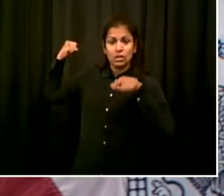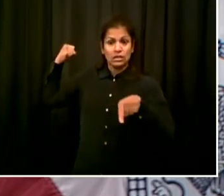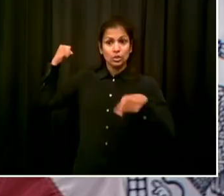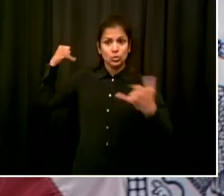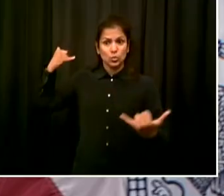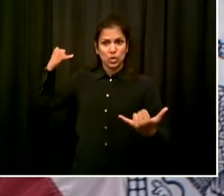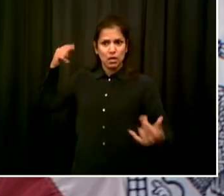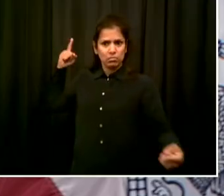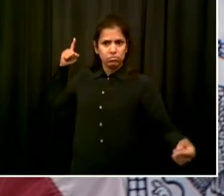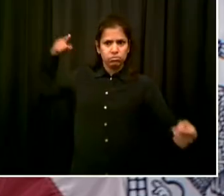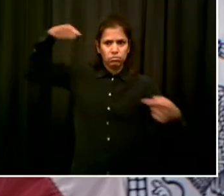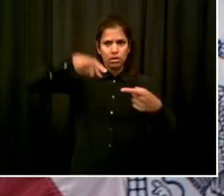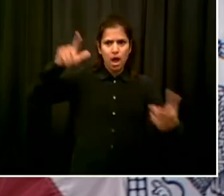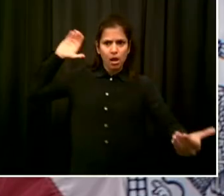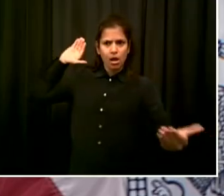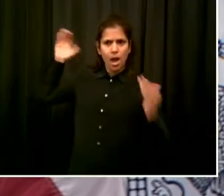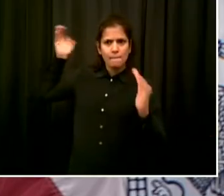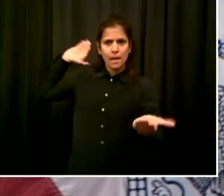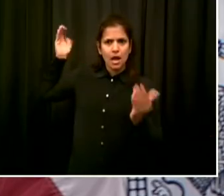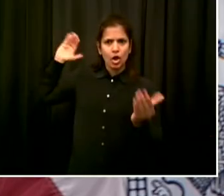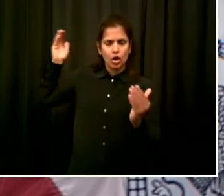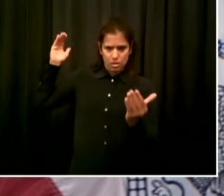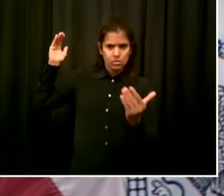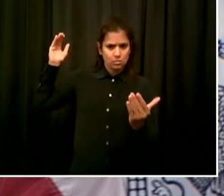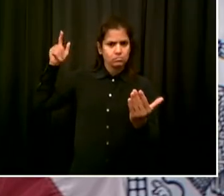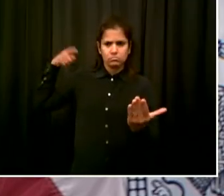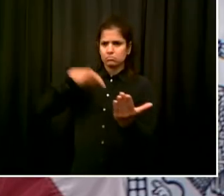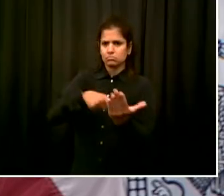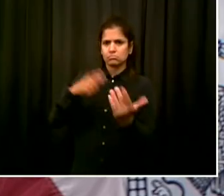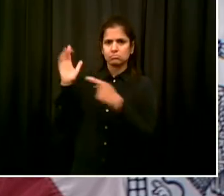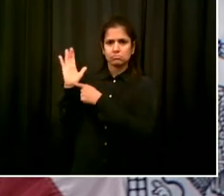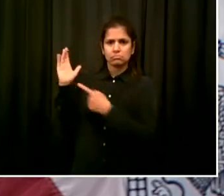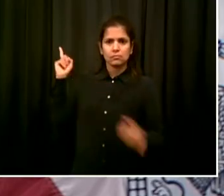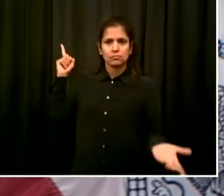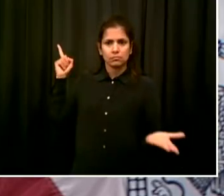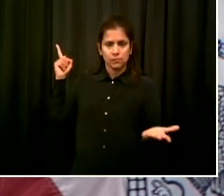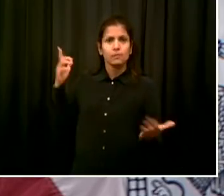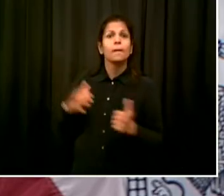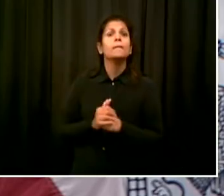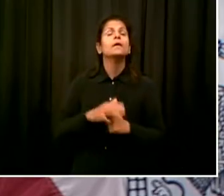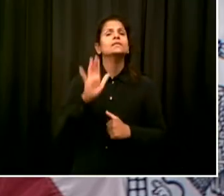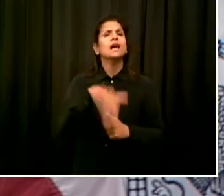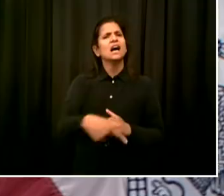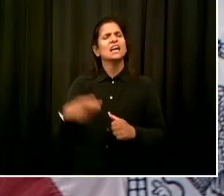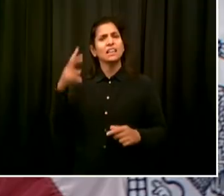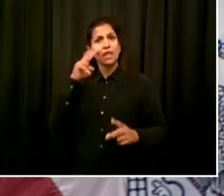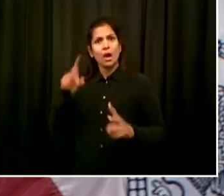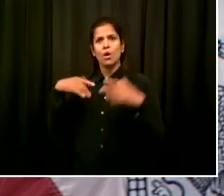AFTER THOSE WHO PERPETRATE THE VIOLENCE . BUT THE LAST WEEKS OF COME WITH SO